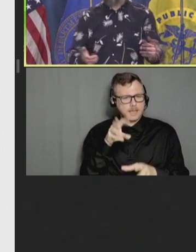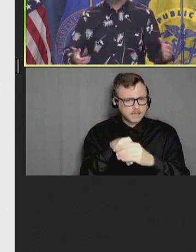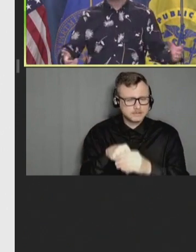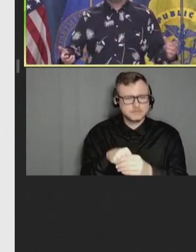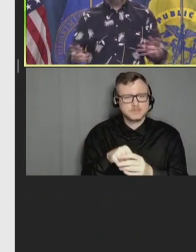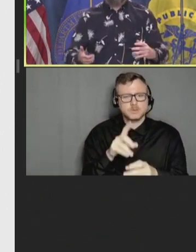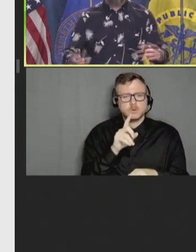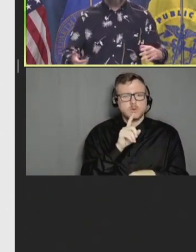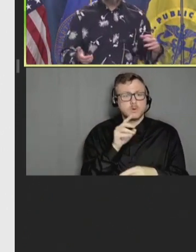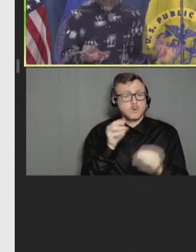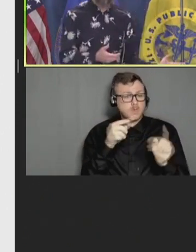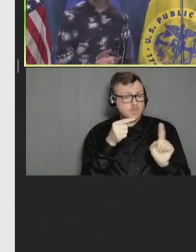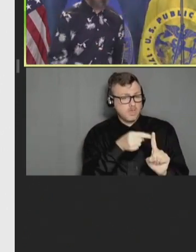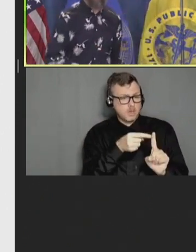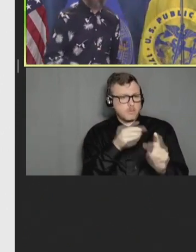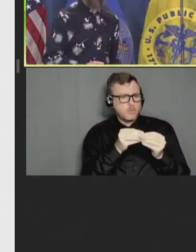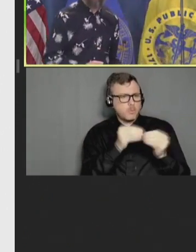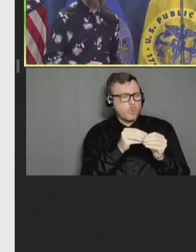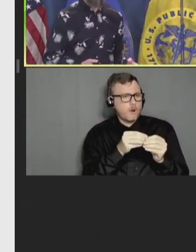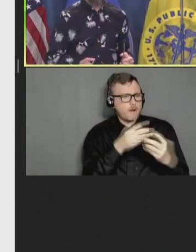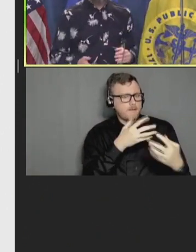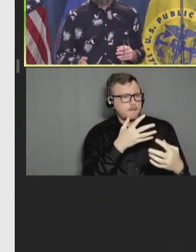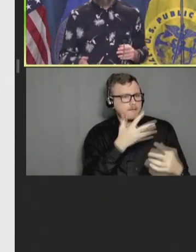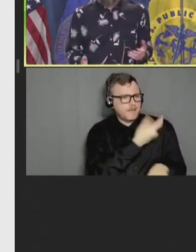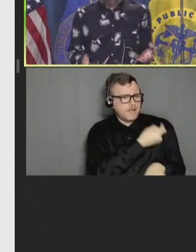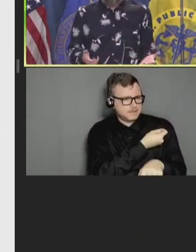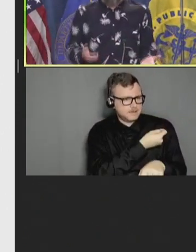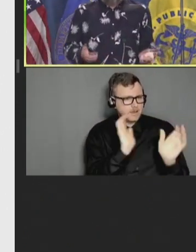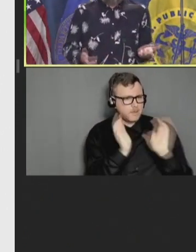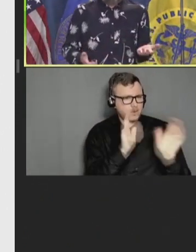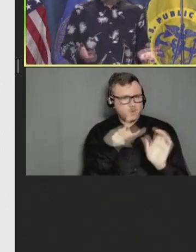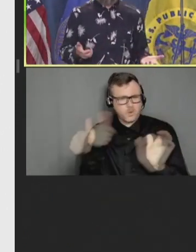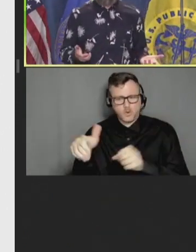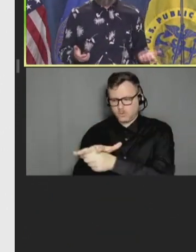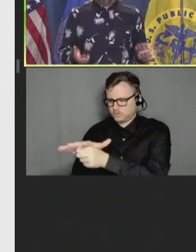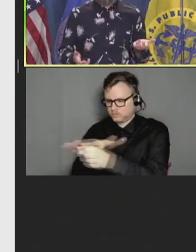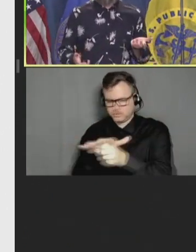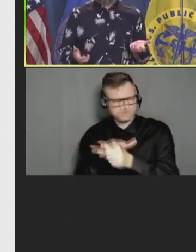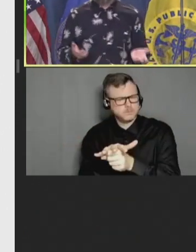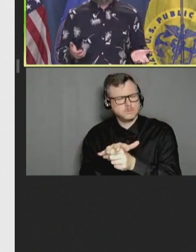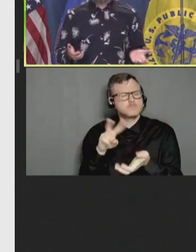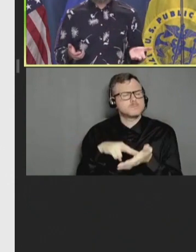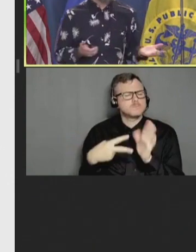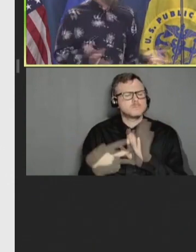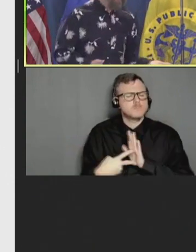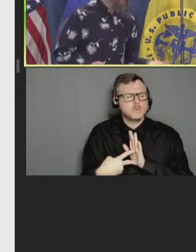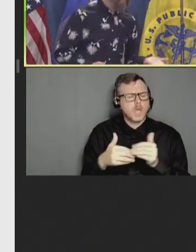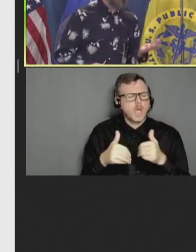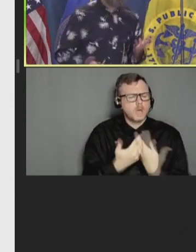more vaccinated than other locations. So, what does that play into public health? What does